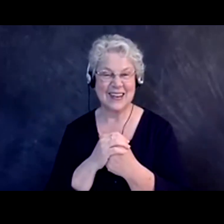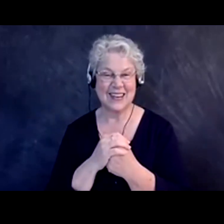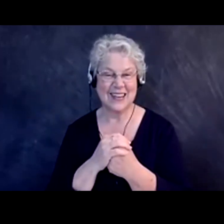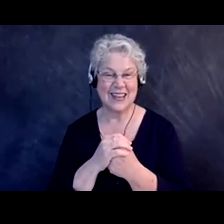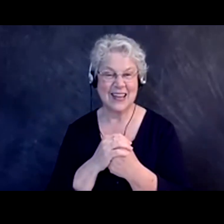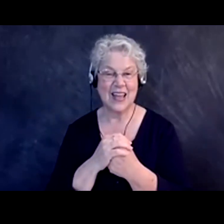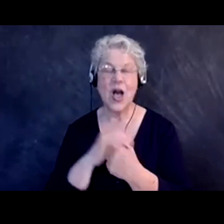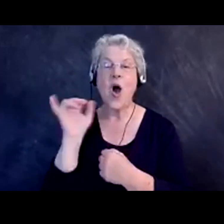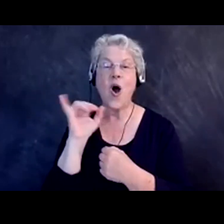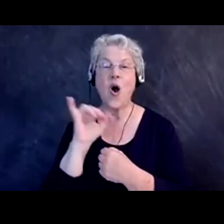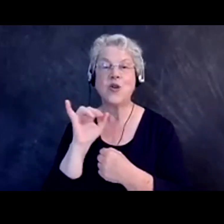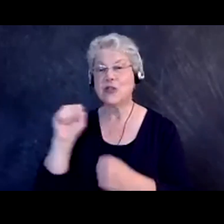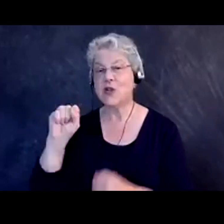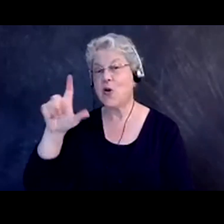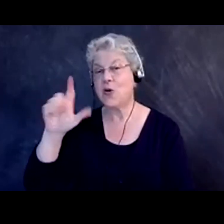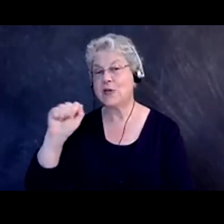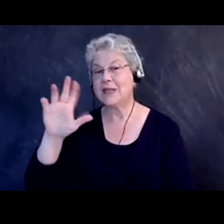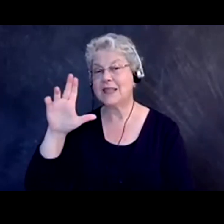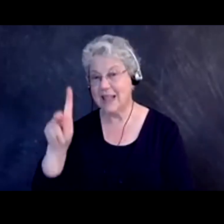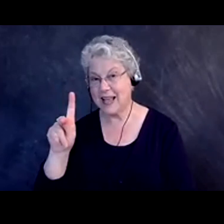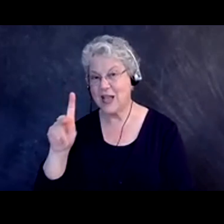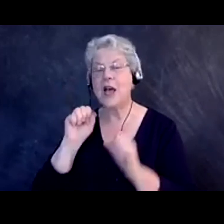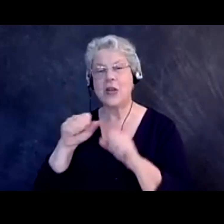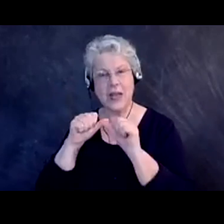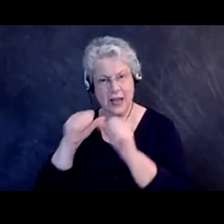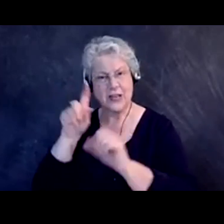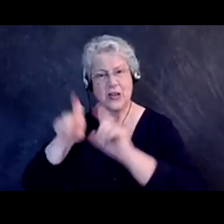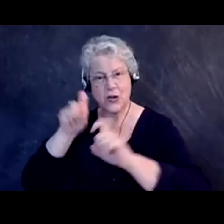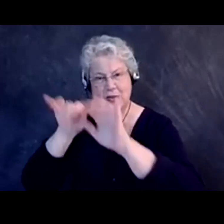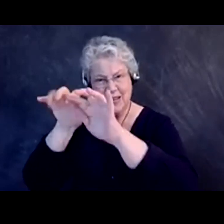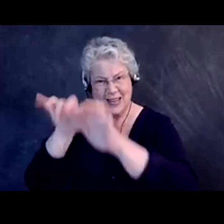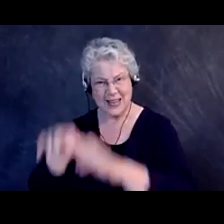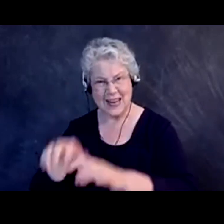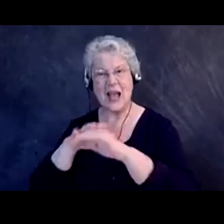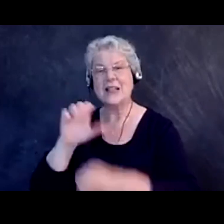also Slack. So we can continue asking questions and answering questions on Slack. And I did put